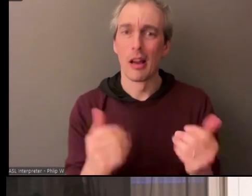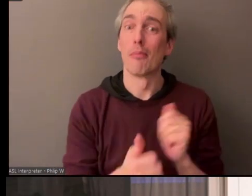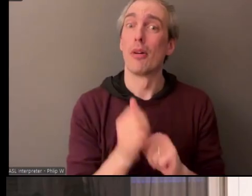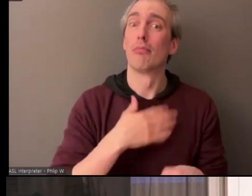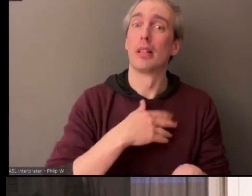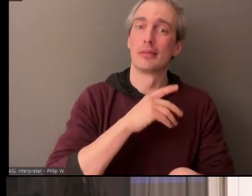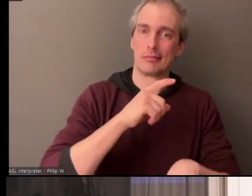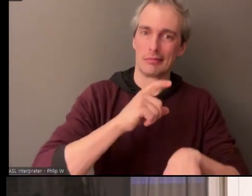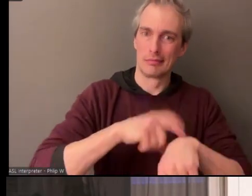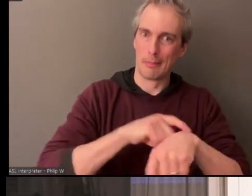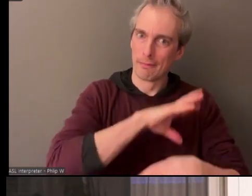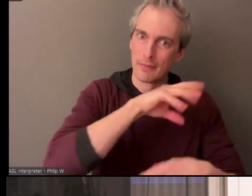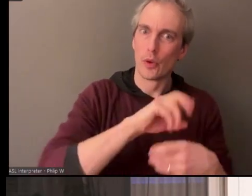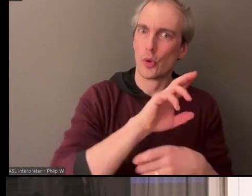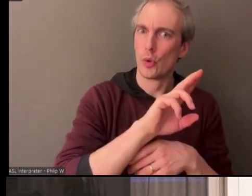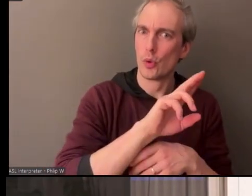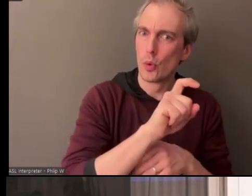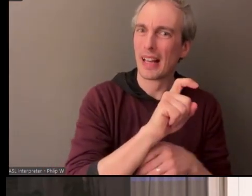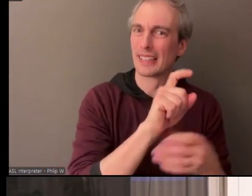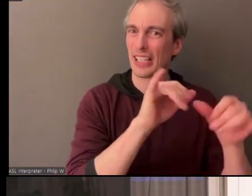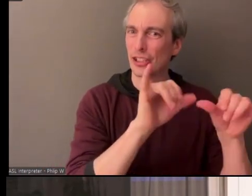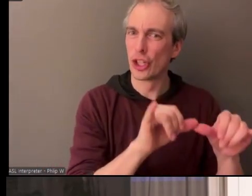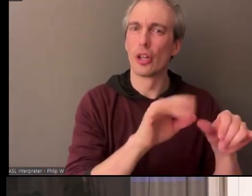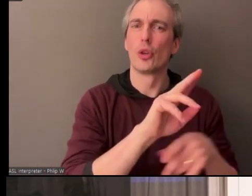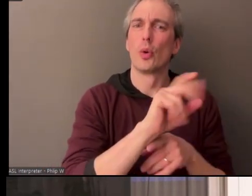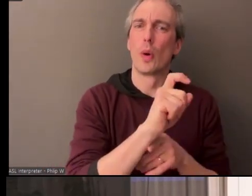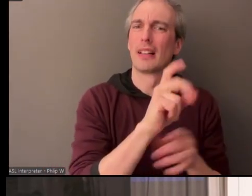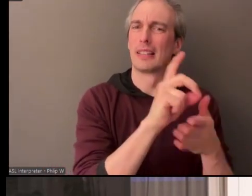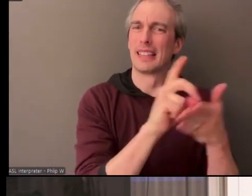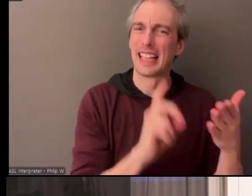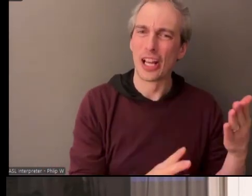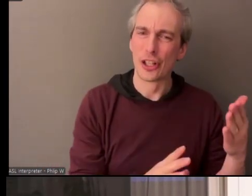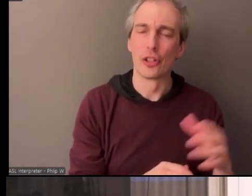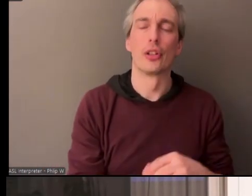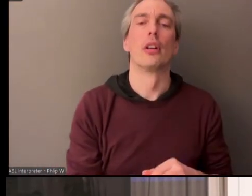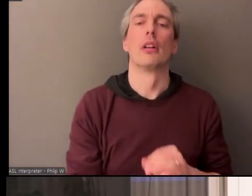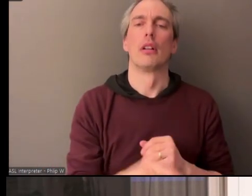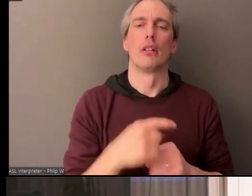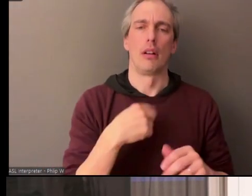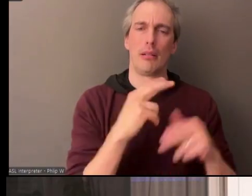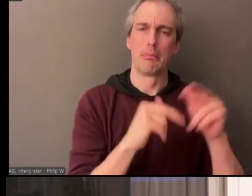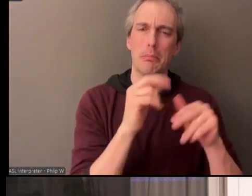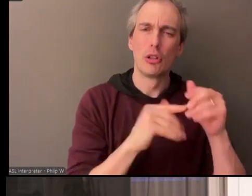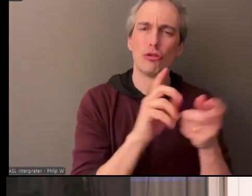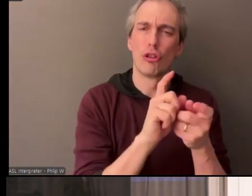I built conversion oriented SEO optimized websites that delivered results.